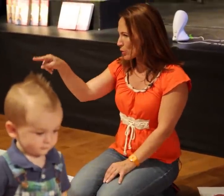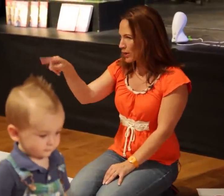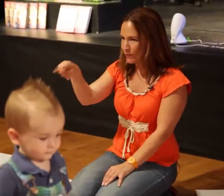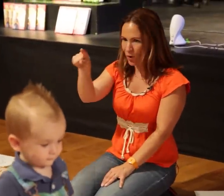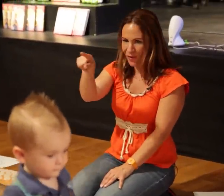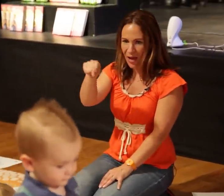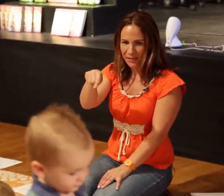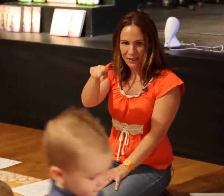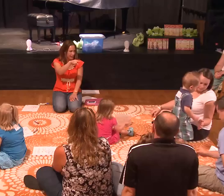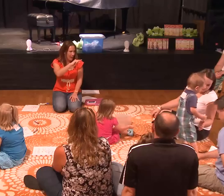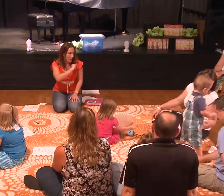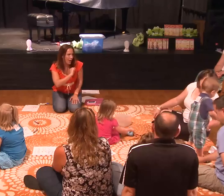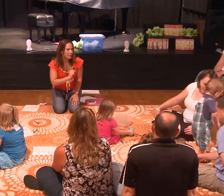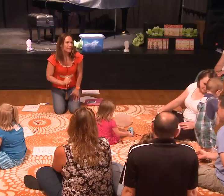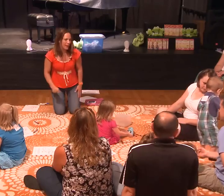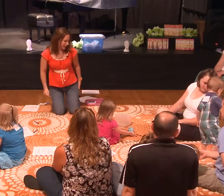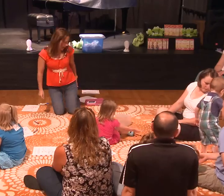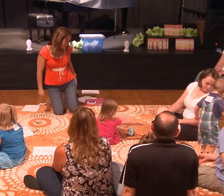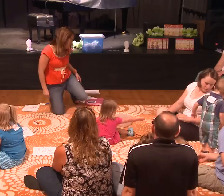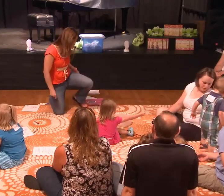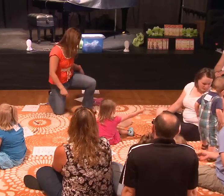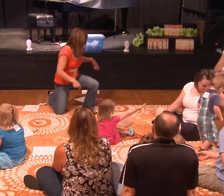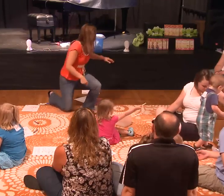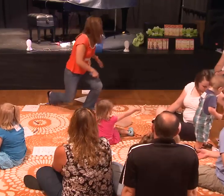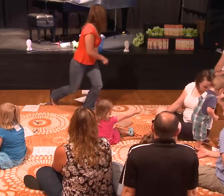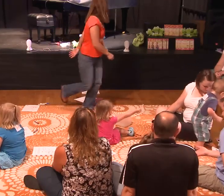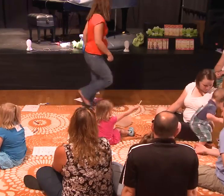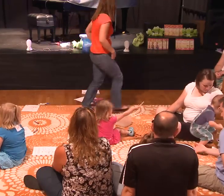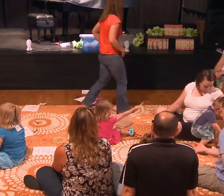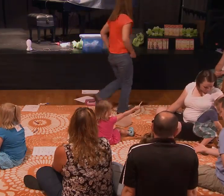One, two, three, four, five, six, at least seven eight, possibly more. Let me see what we've got.